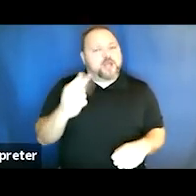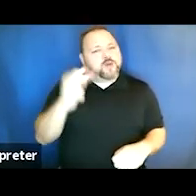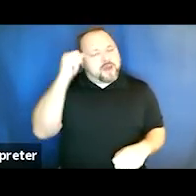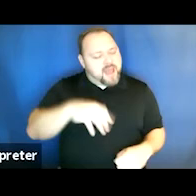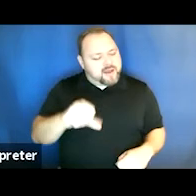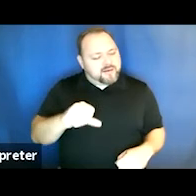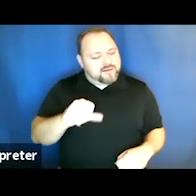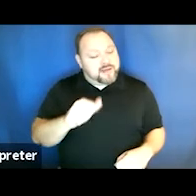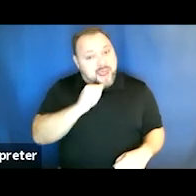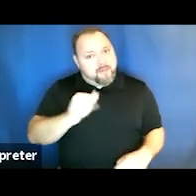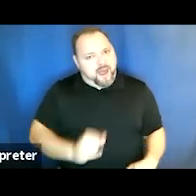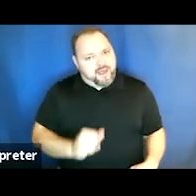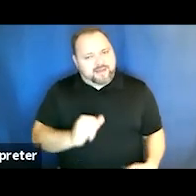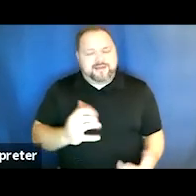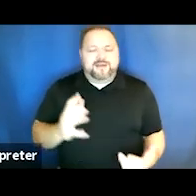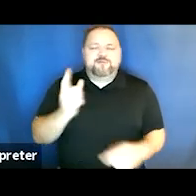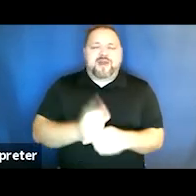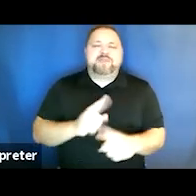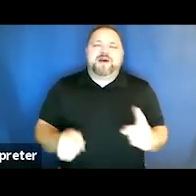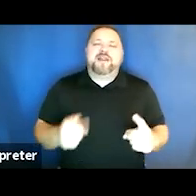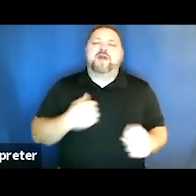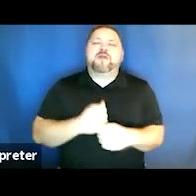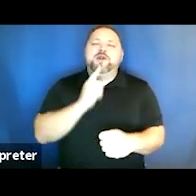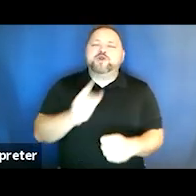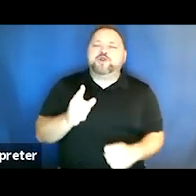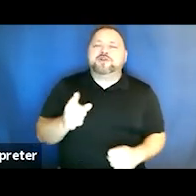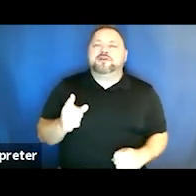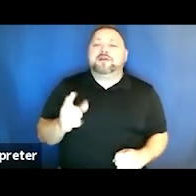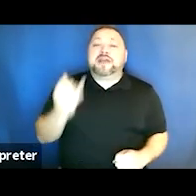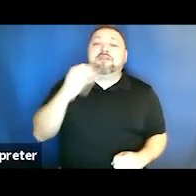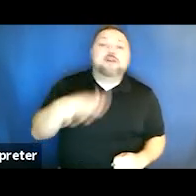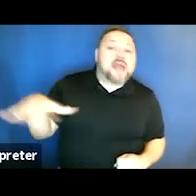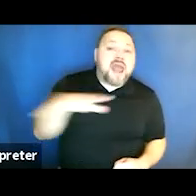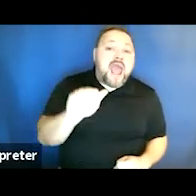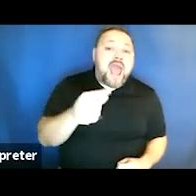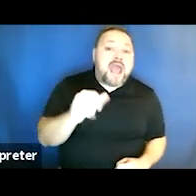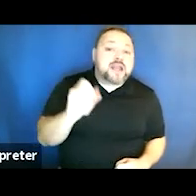but I want to make sure that if there are any AGIs that will watch this in the future,